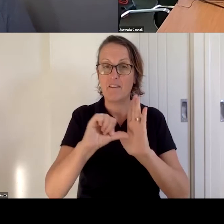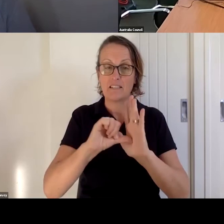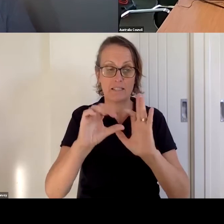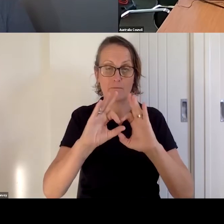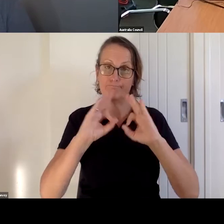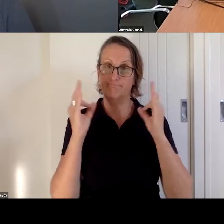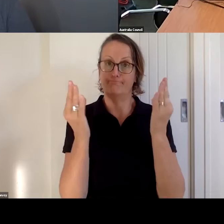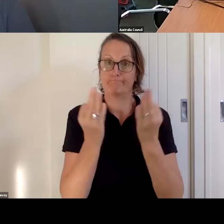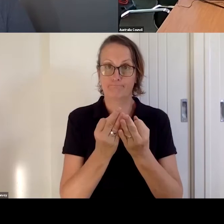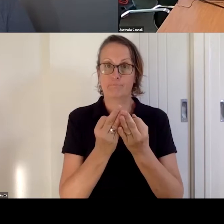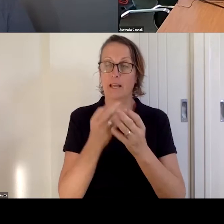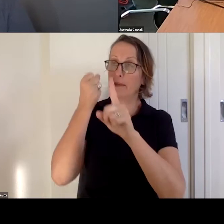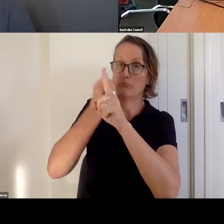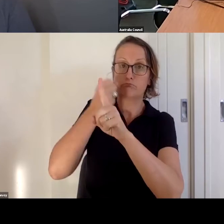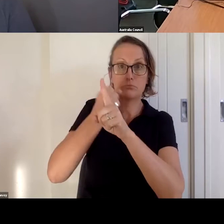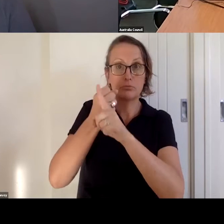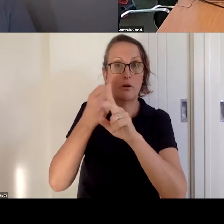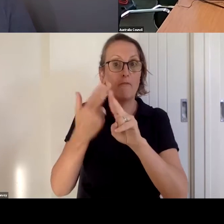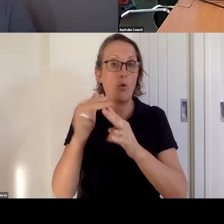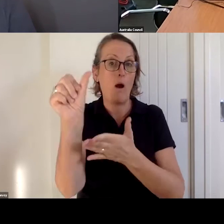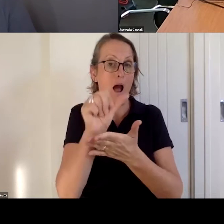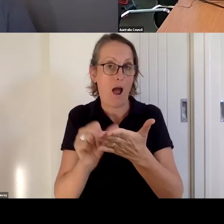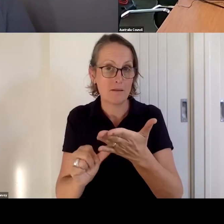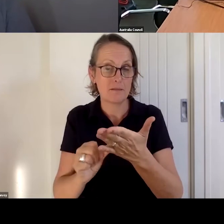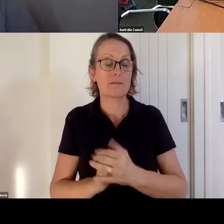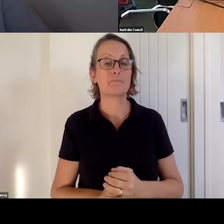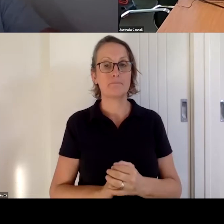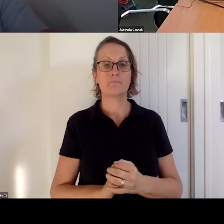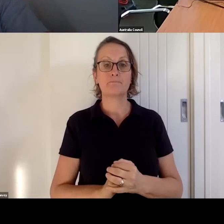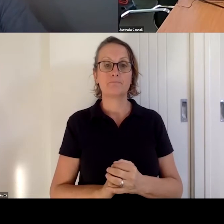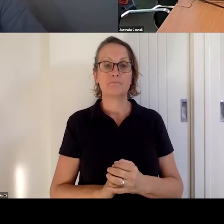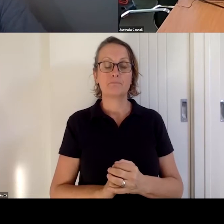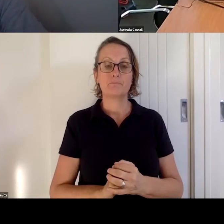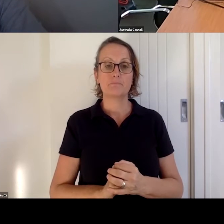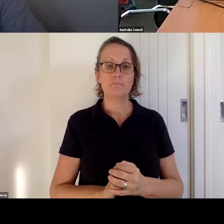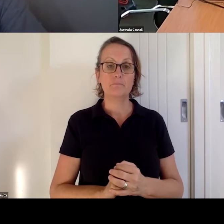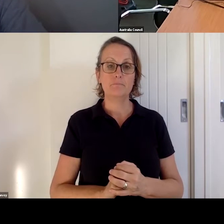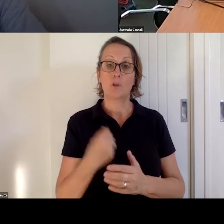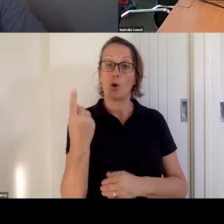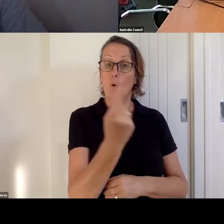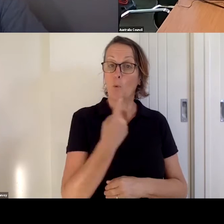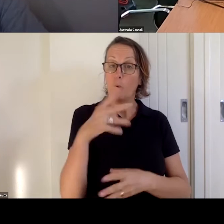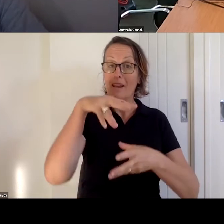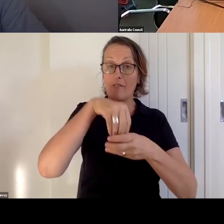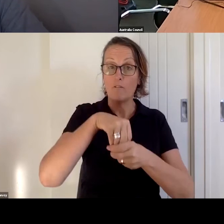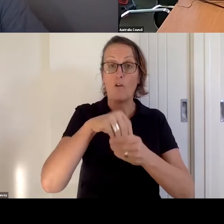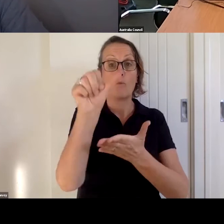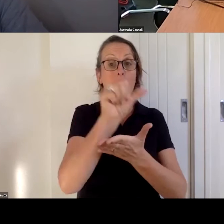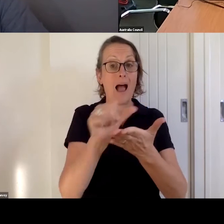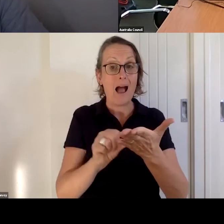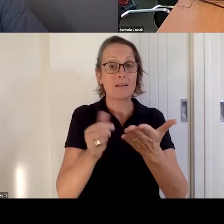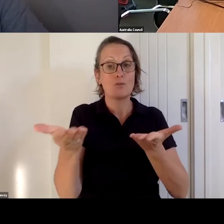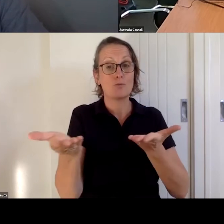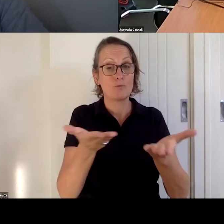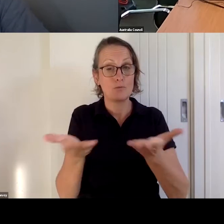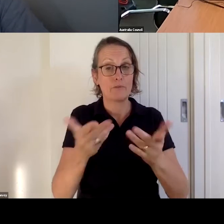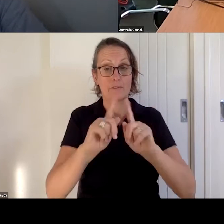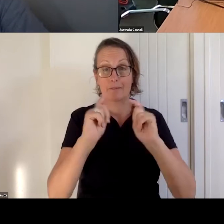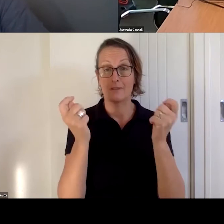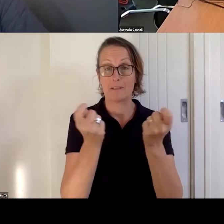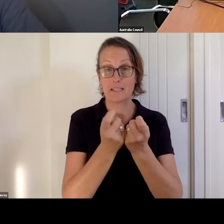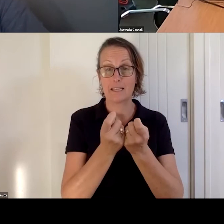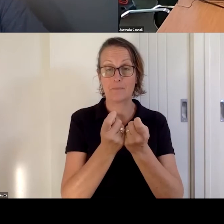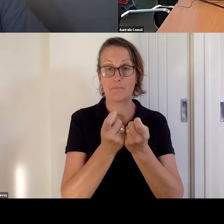for the arts body. We're part of the Artists Services Team in the Arts Investment Division.